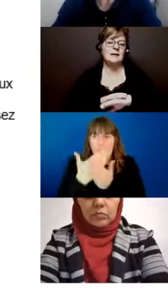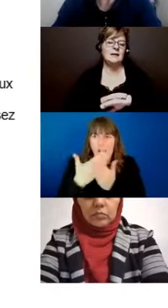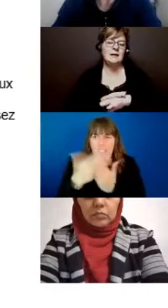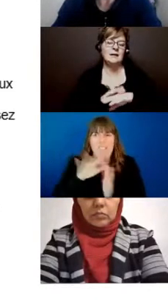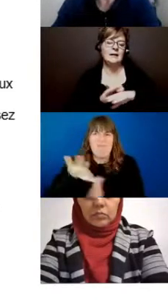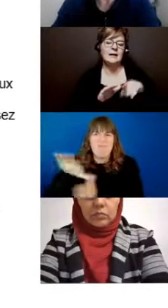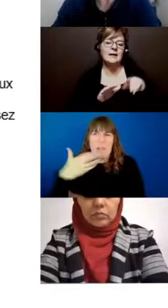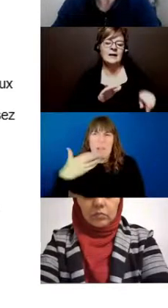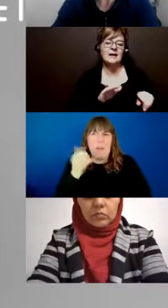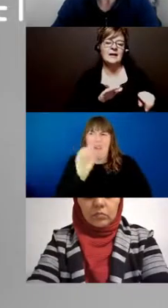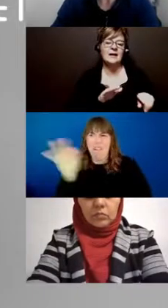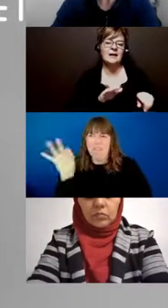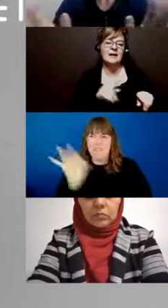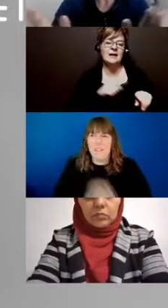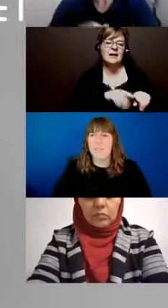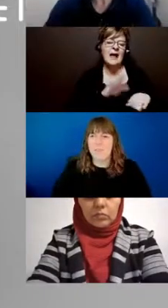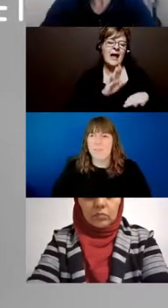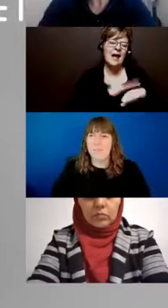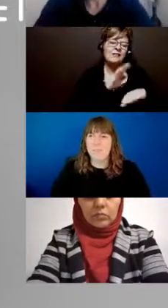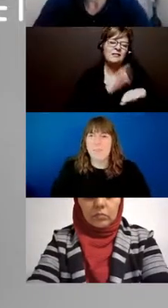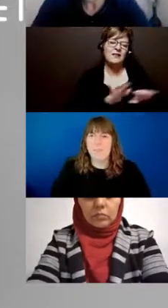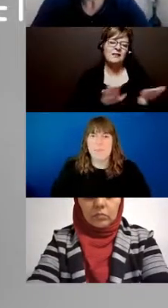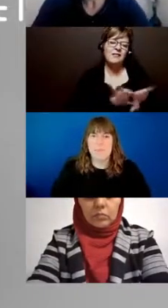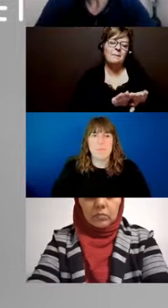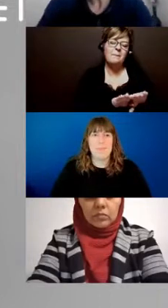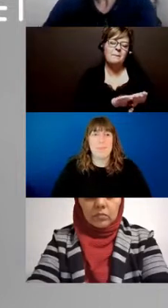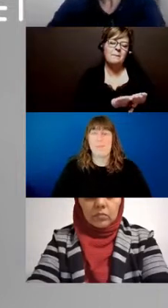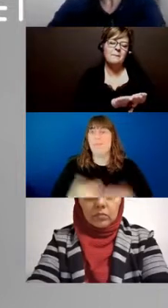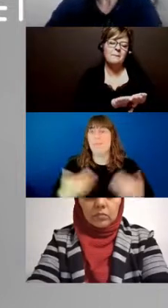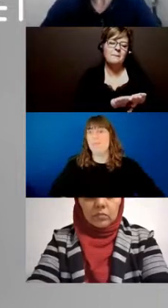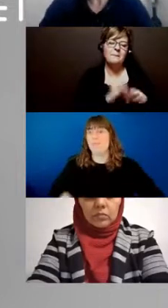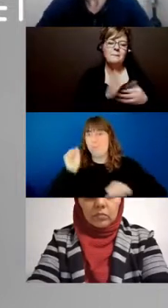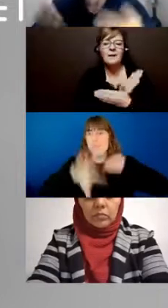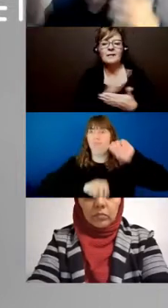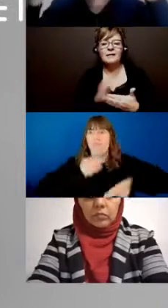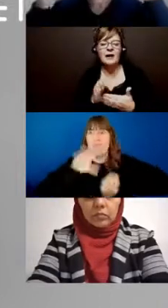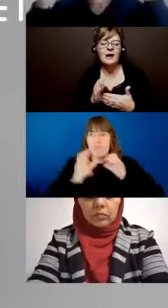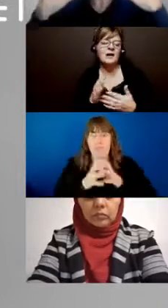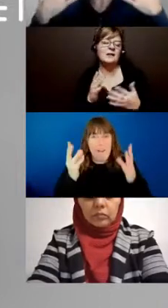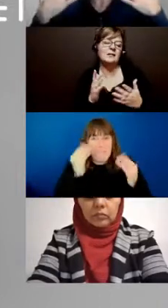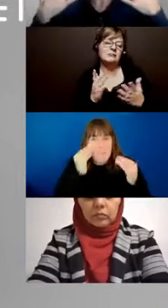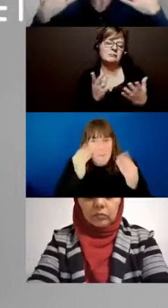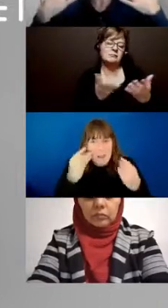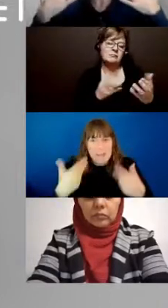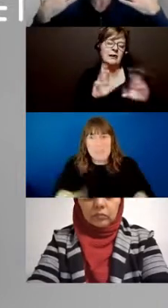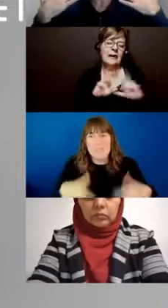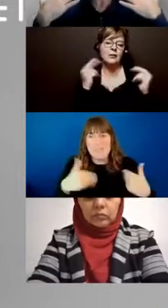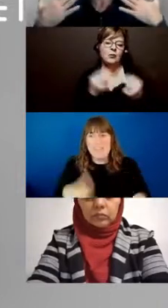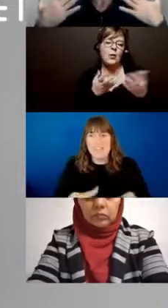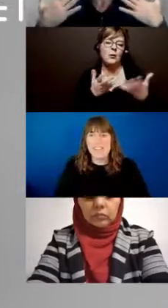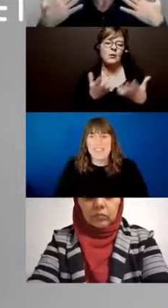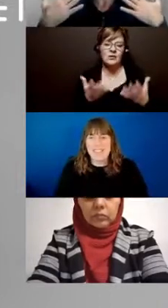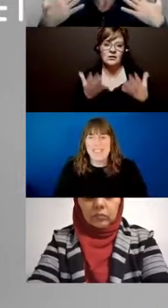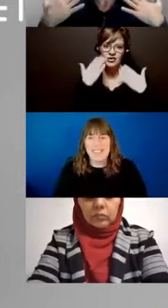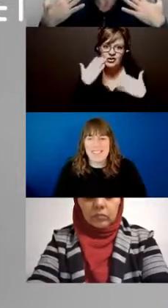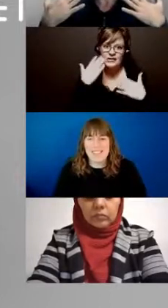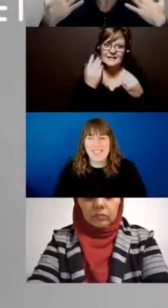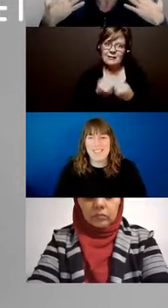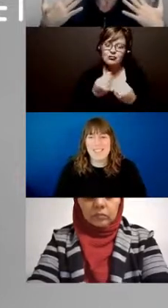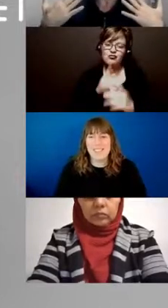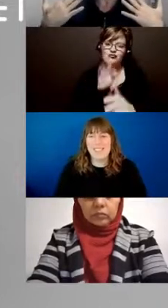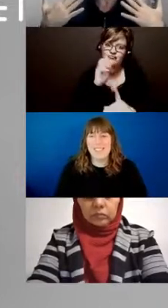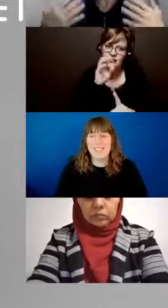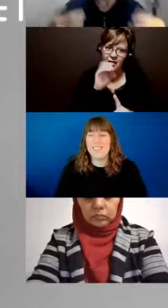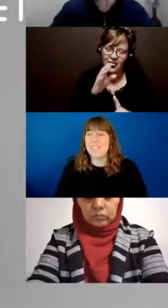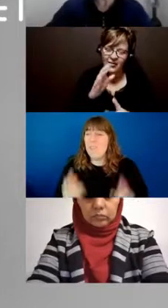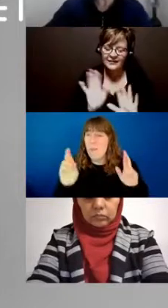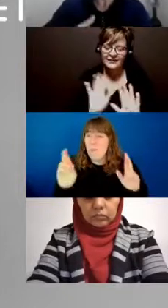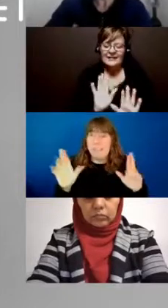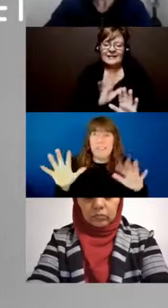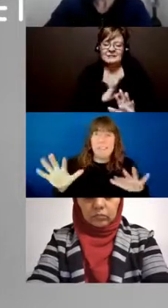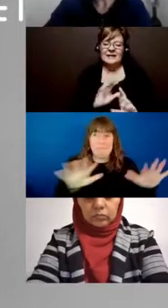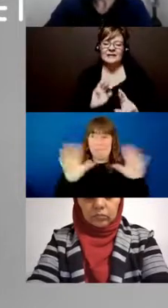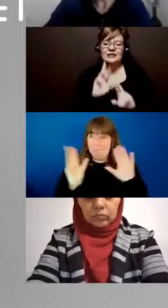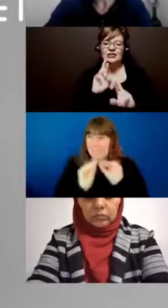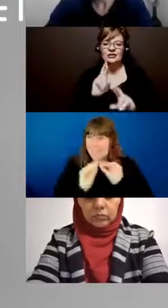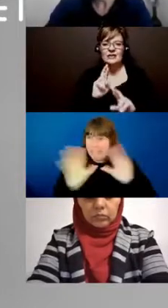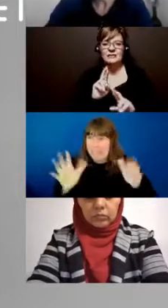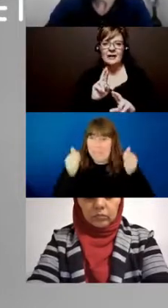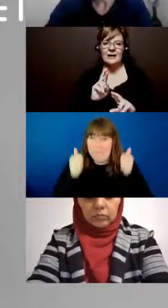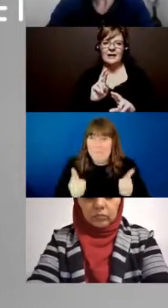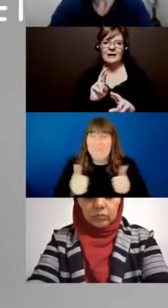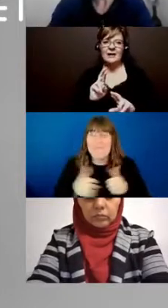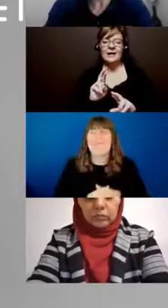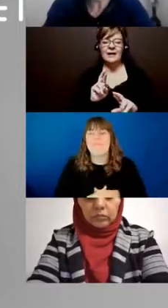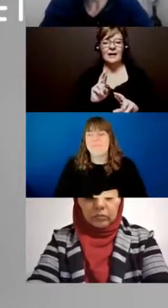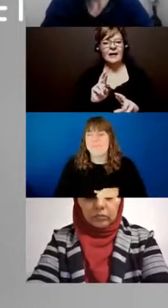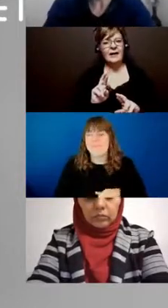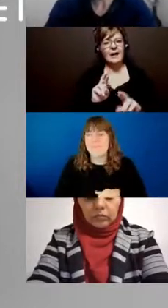okay so that is a lot um i hope um it is able to take that all in now i'd like to introduce